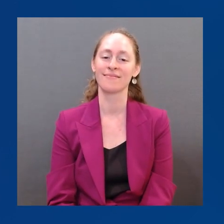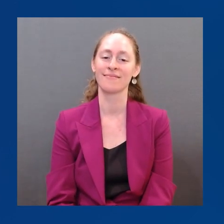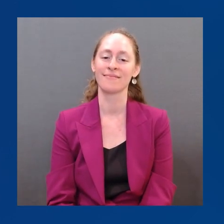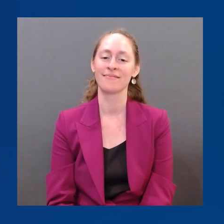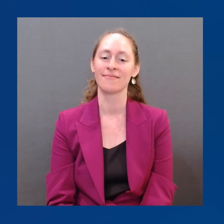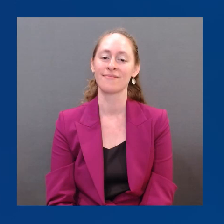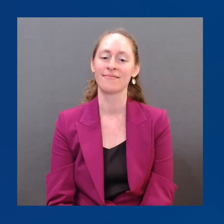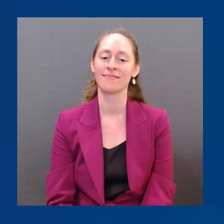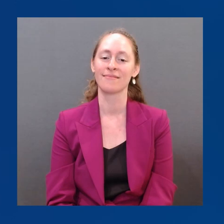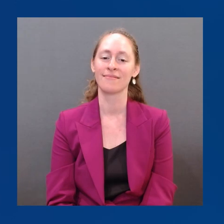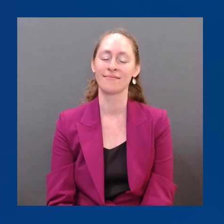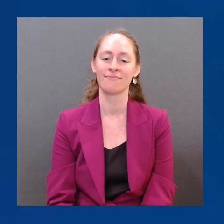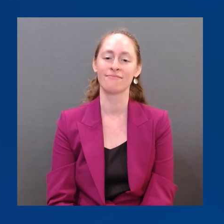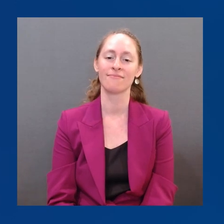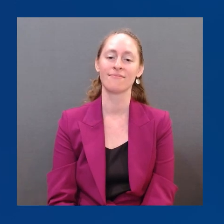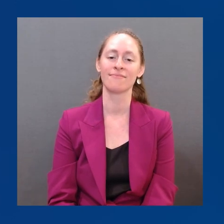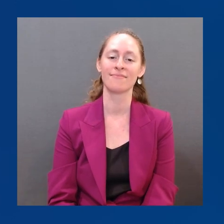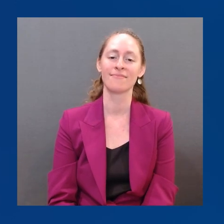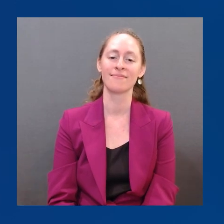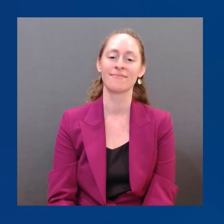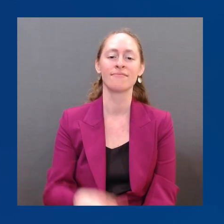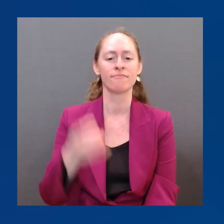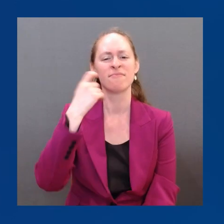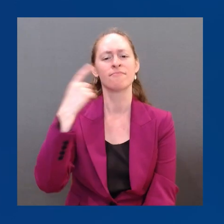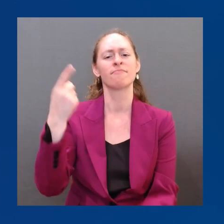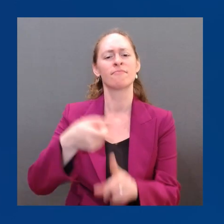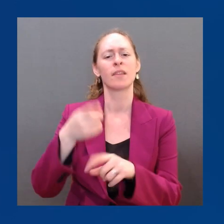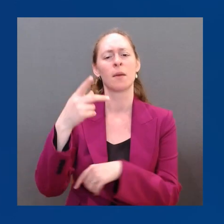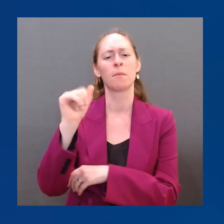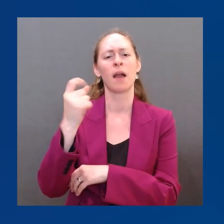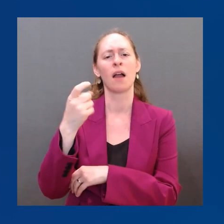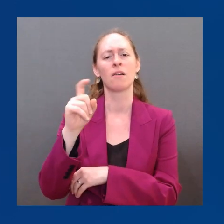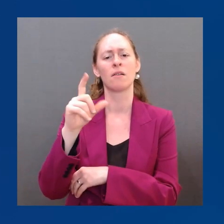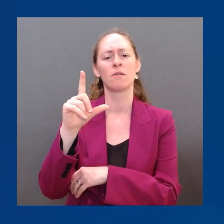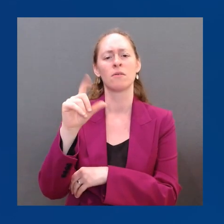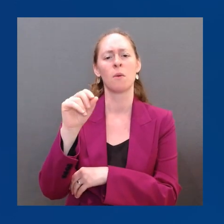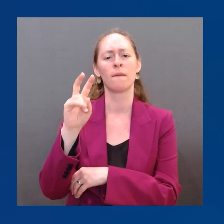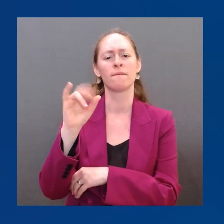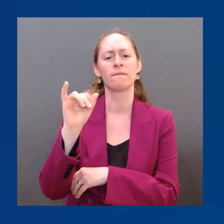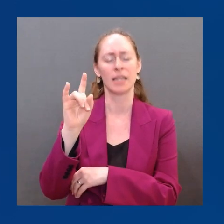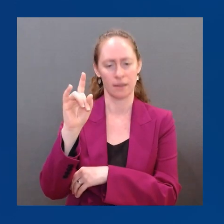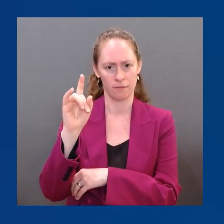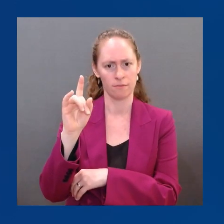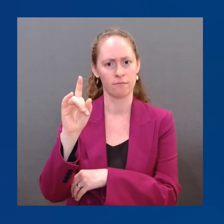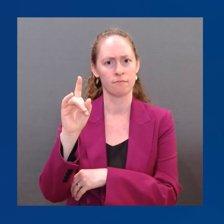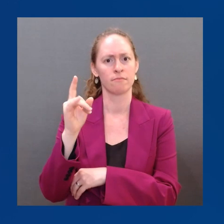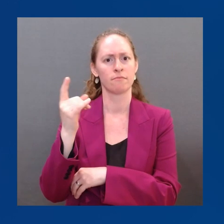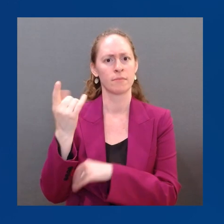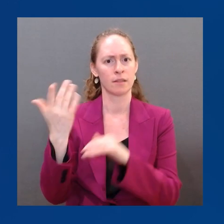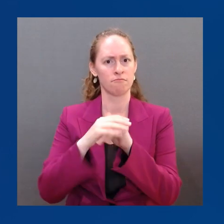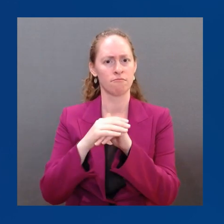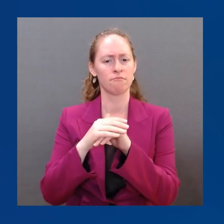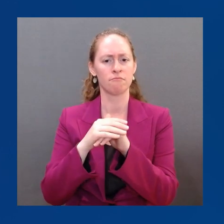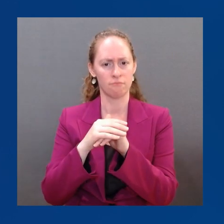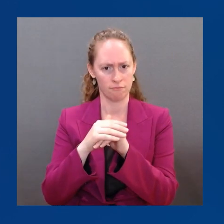Pfizer says they saw it about 2 percent in their clinical trial, but we hear a lot about it. And, you know, when people are testing positive again